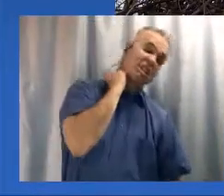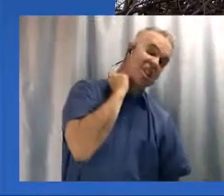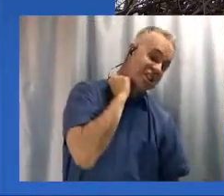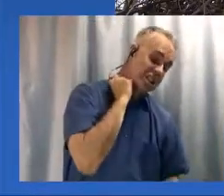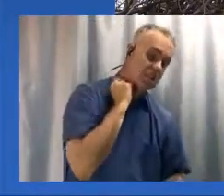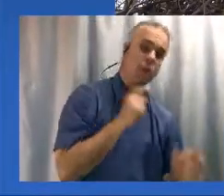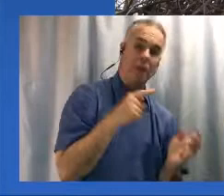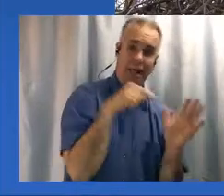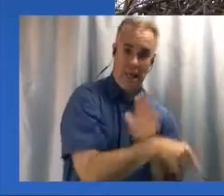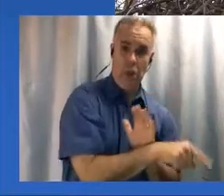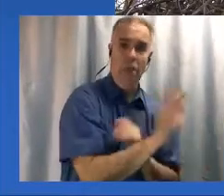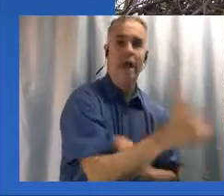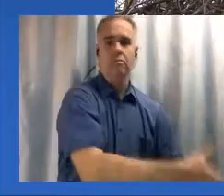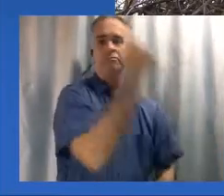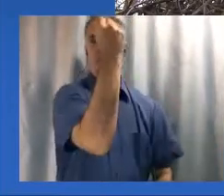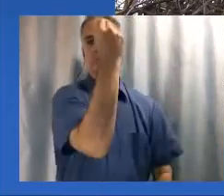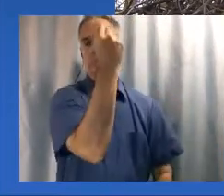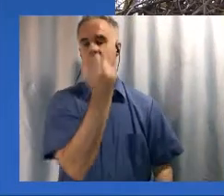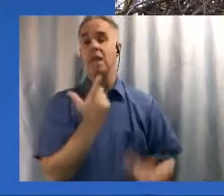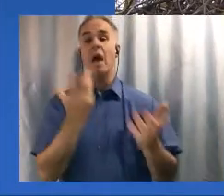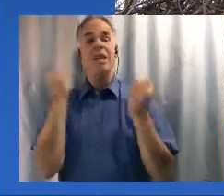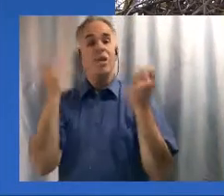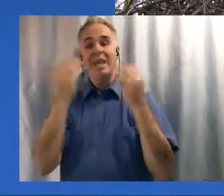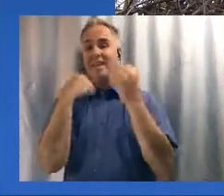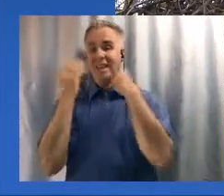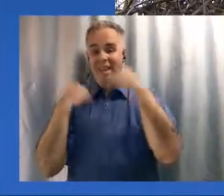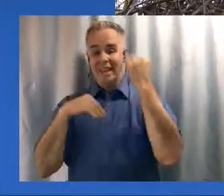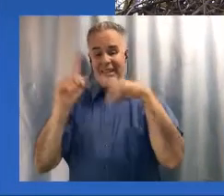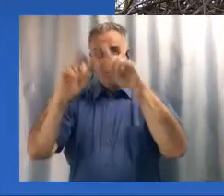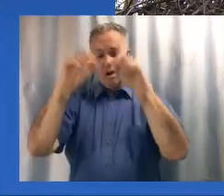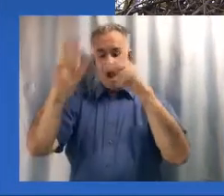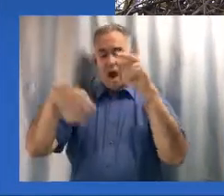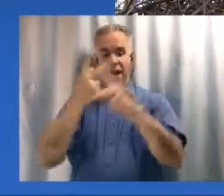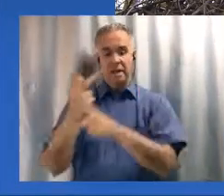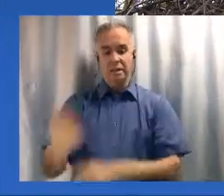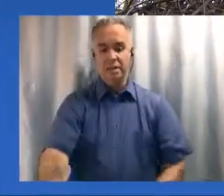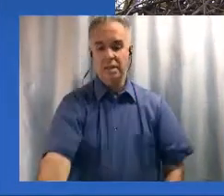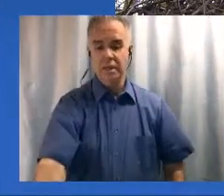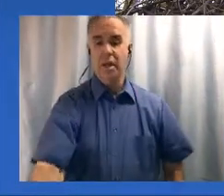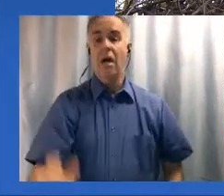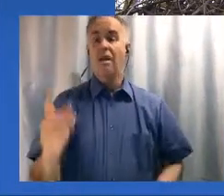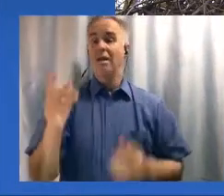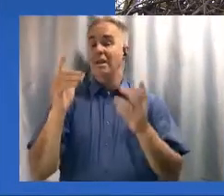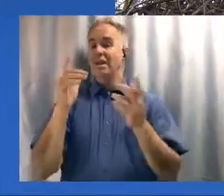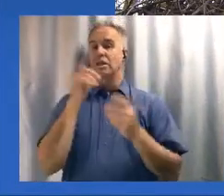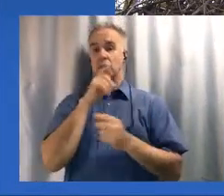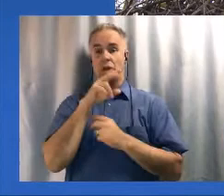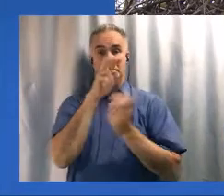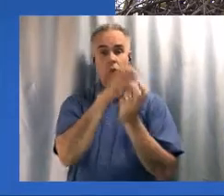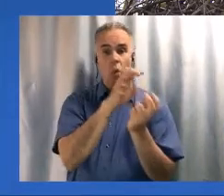Different owls have different diets. They may eat squirrels, skunks, rabbits, birds,